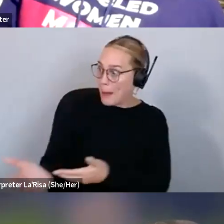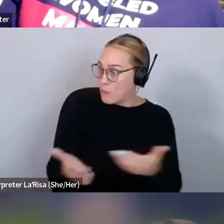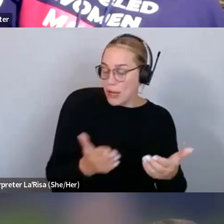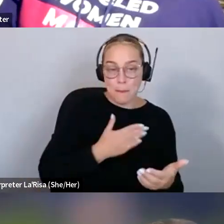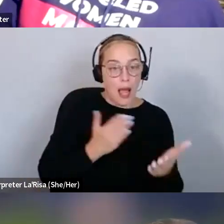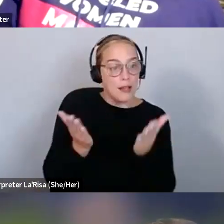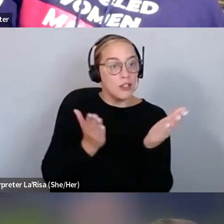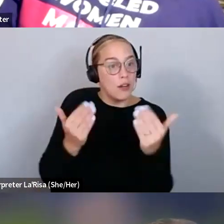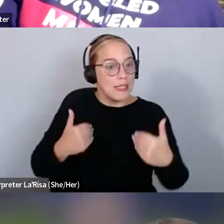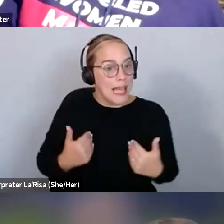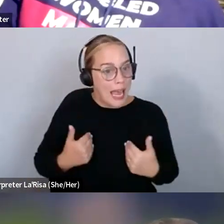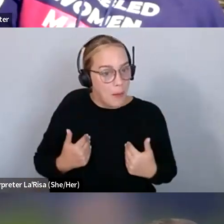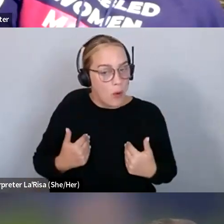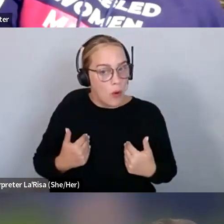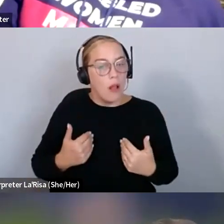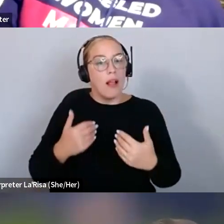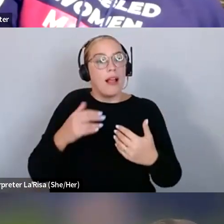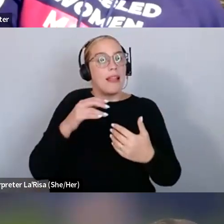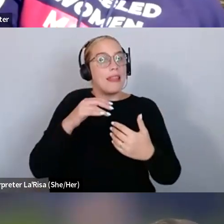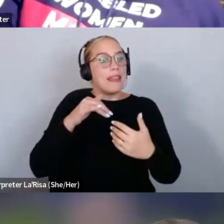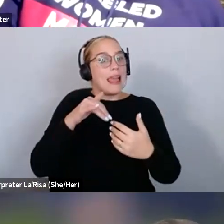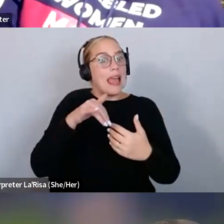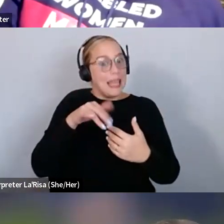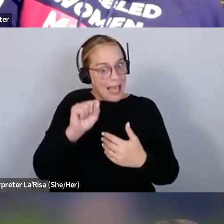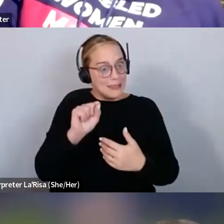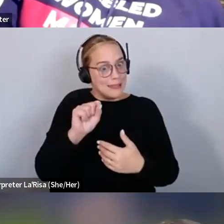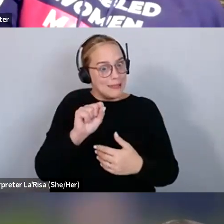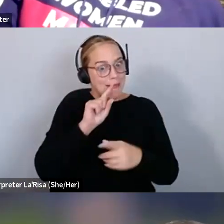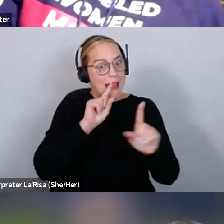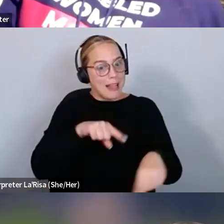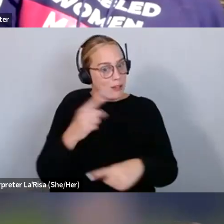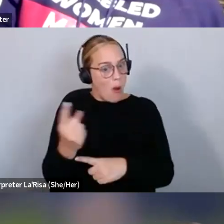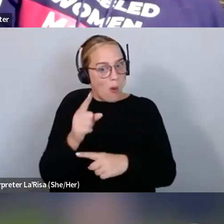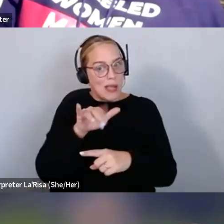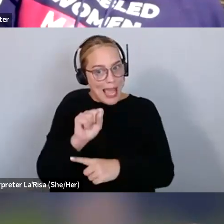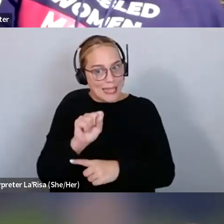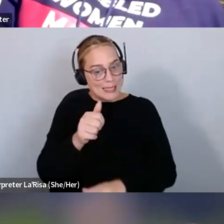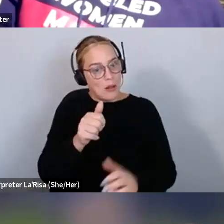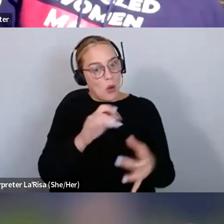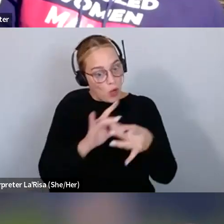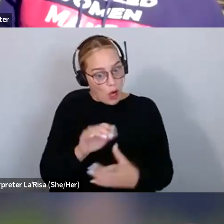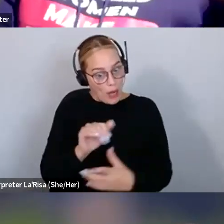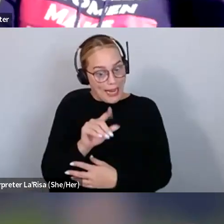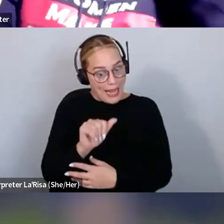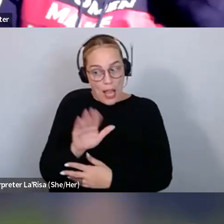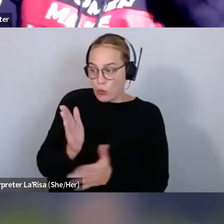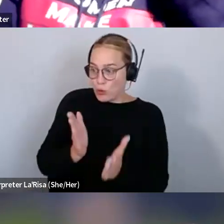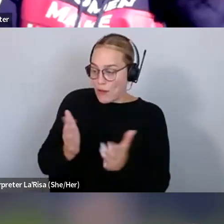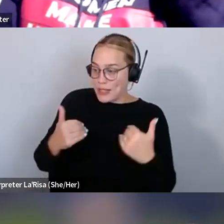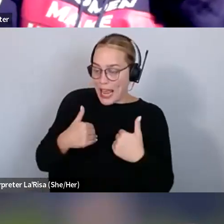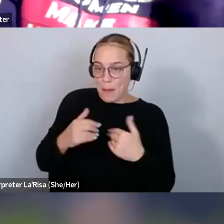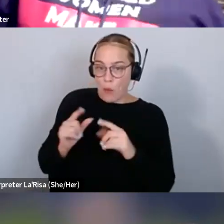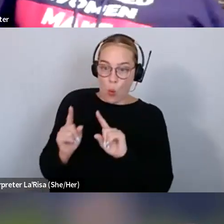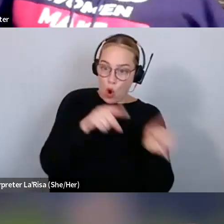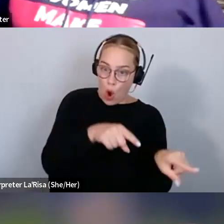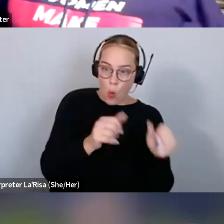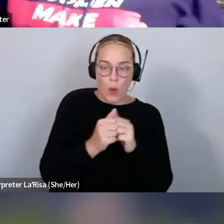service animal. She does not need to ask permission for her service